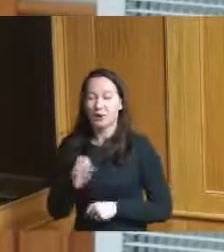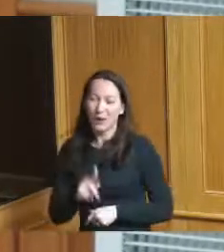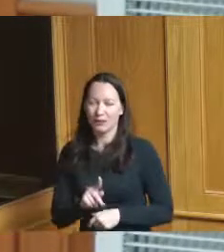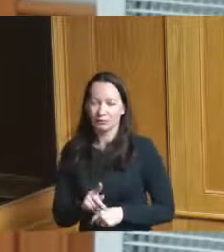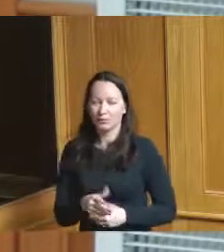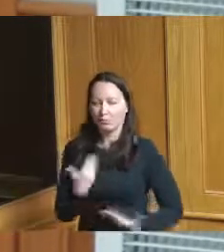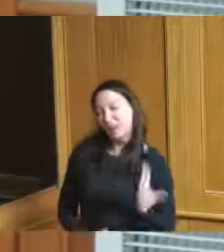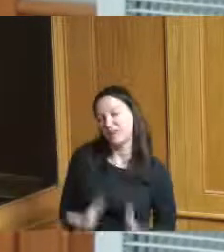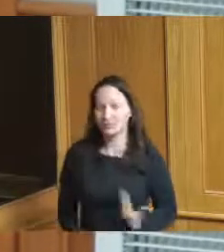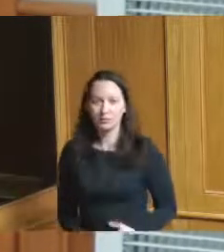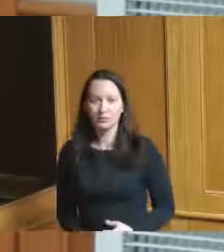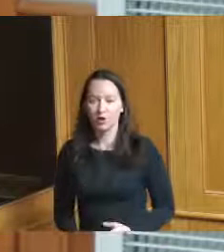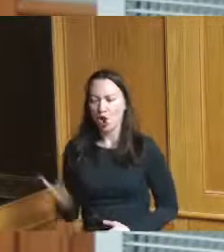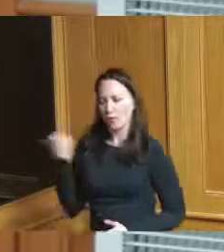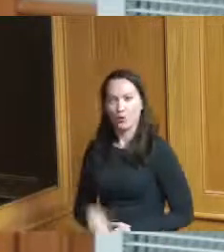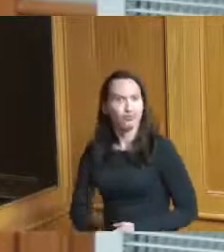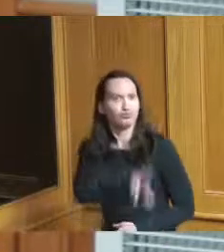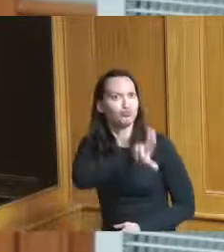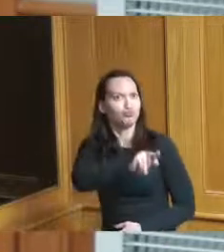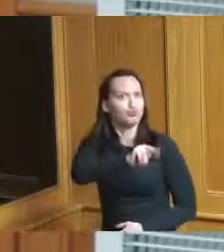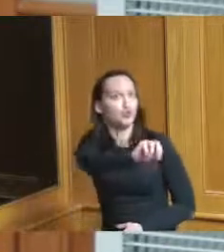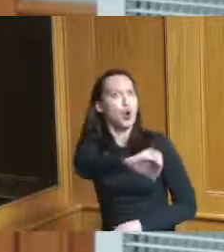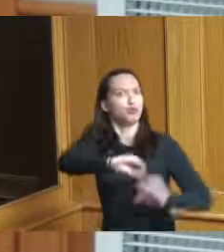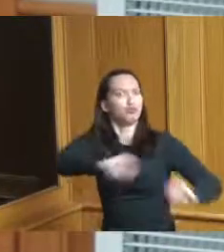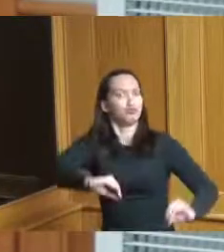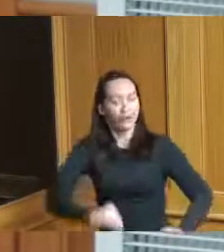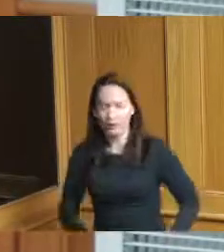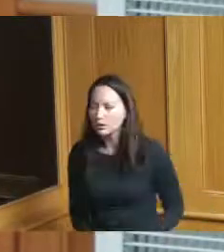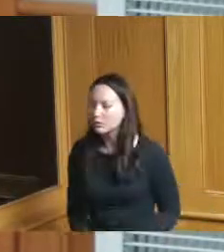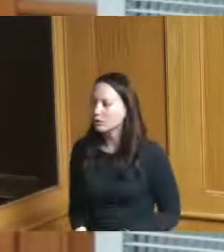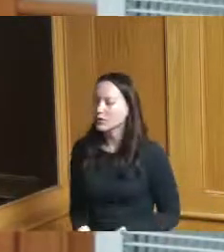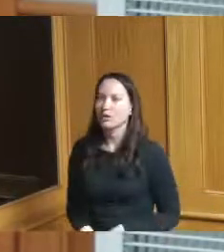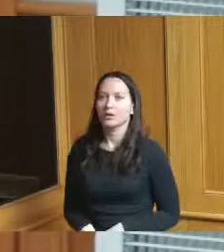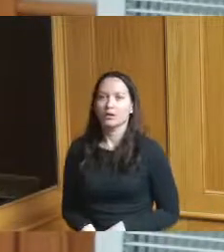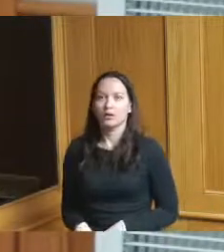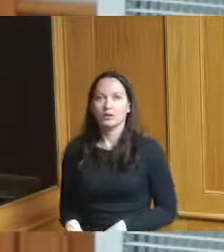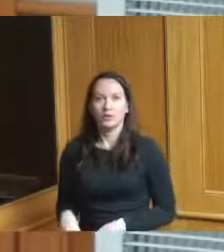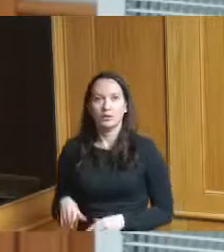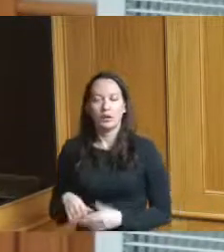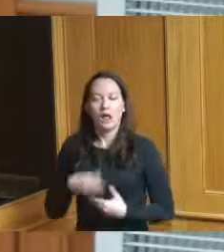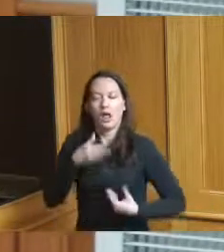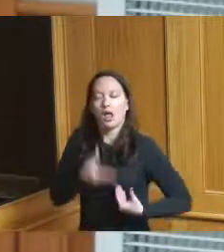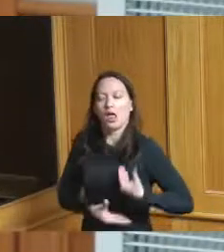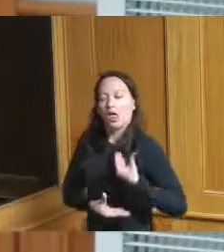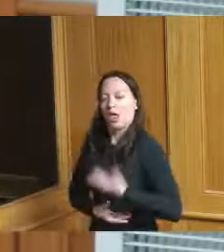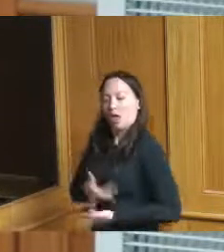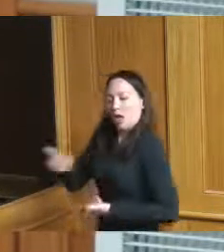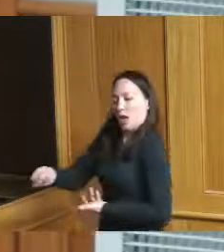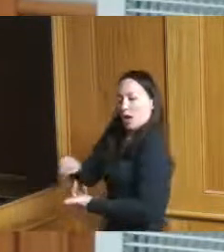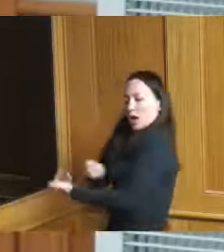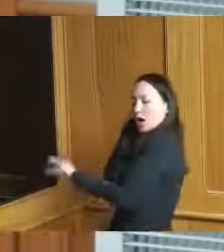was adamant no there's no way so you know as and as those conversations kept going the conversation